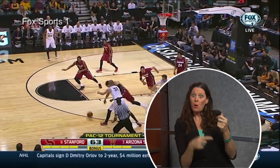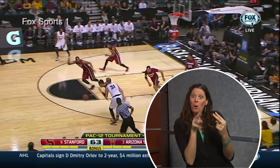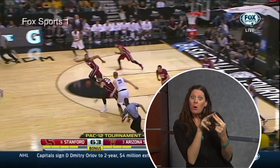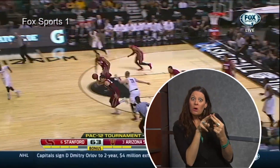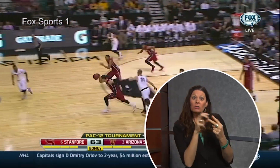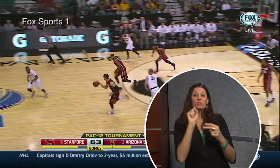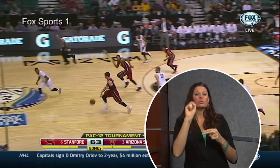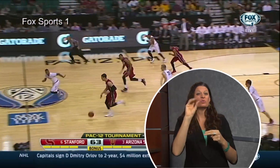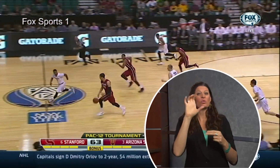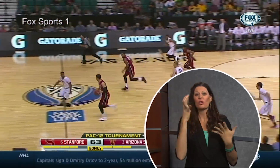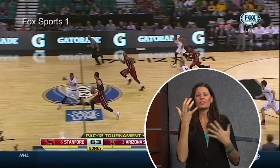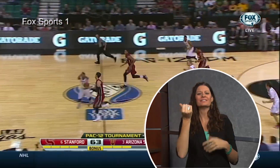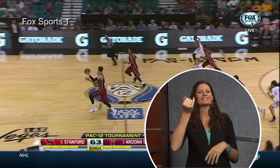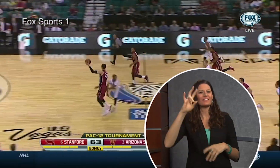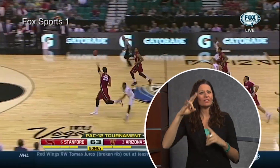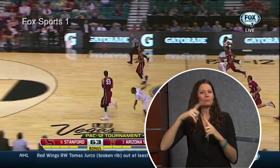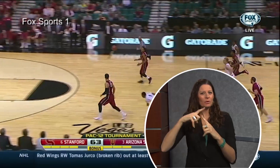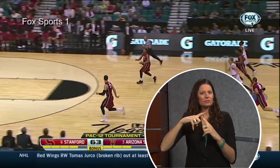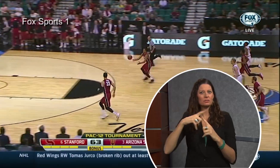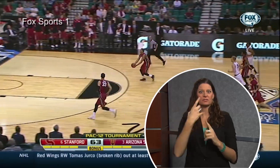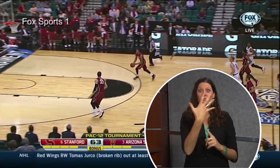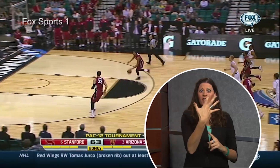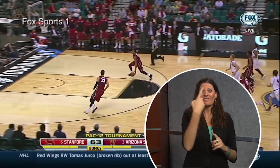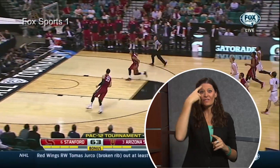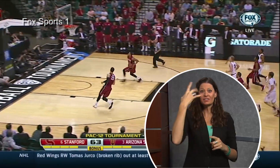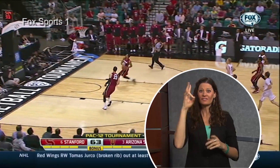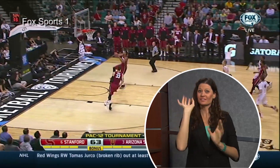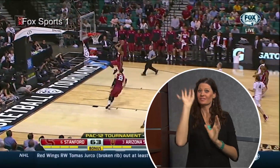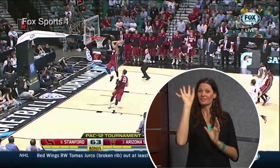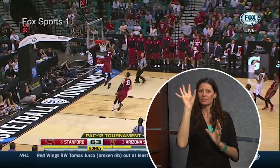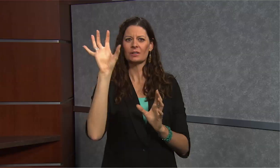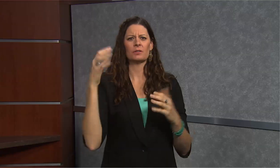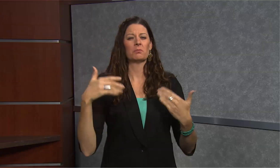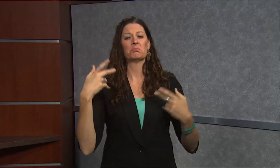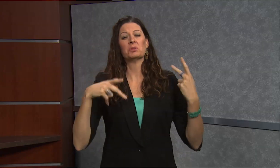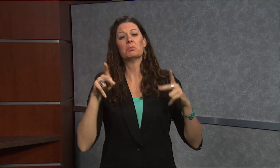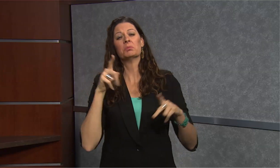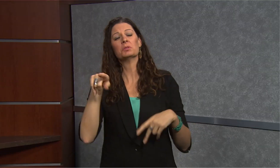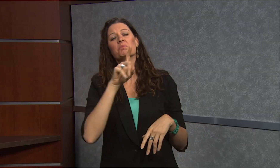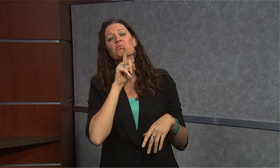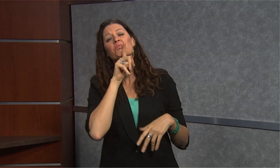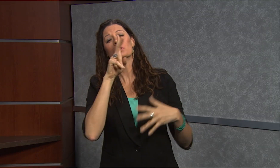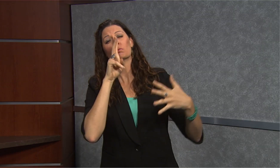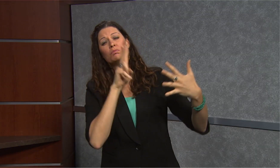JORDAN BACHYNSKI TO A COMBINED 17 POINTS ON FIVE FOR 18 SHOOTING.